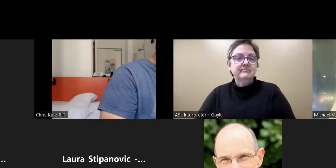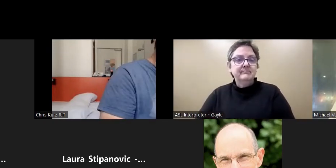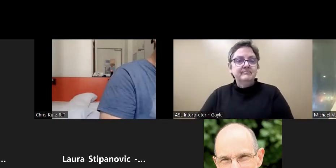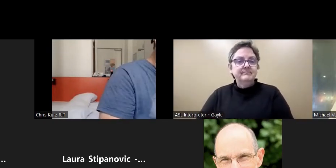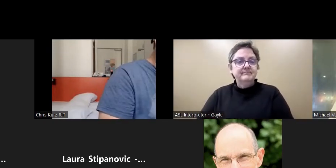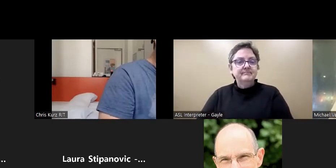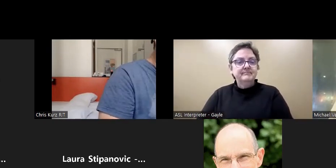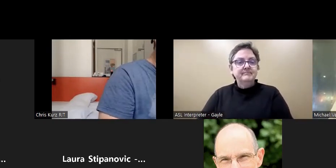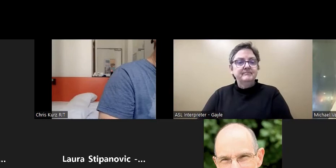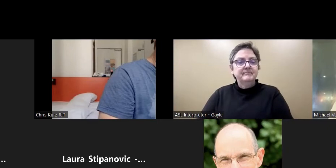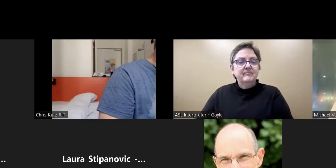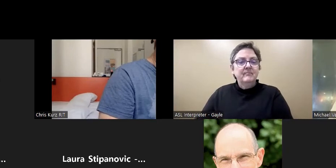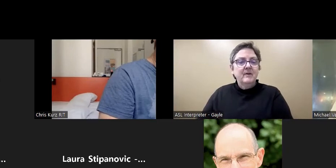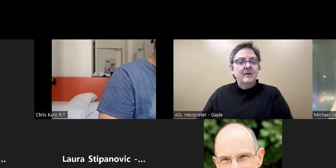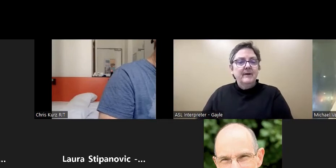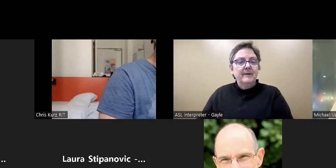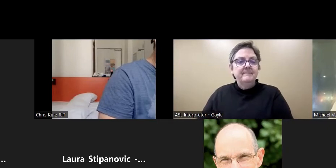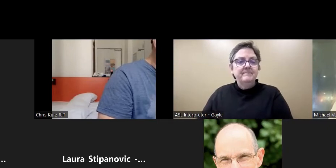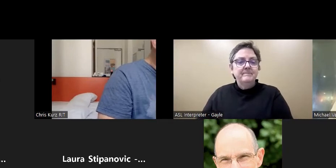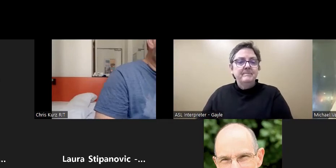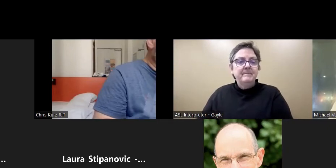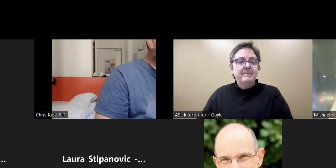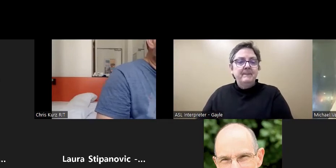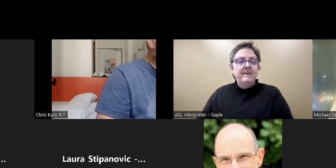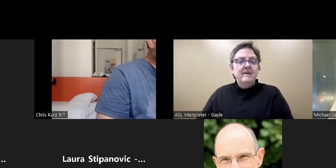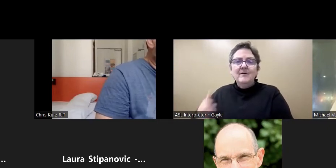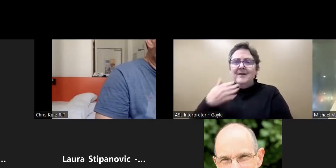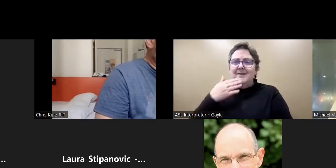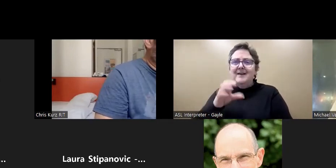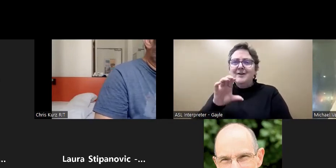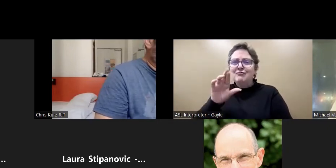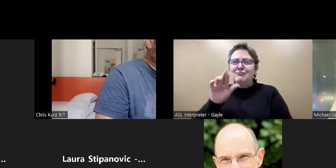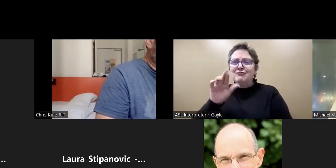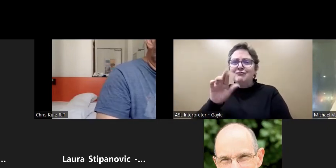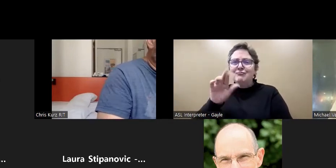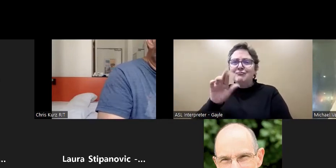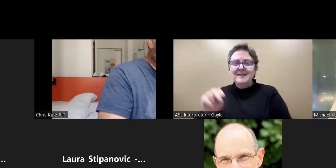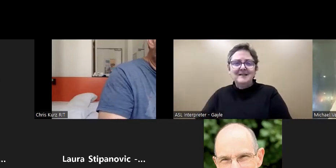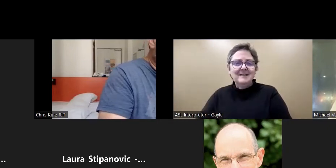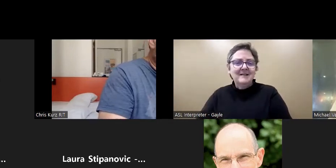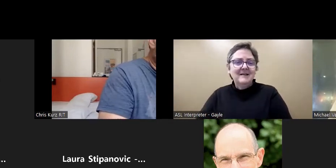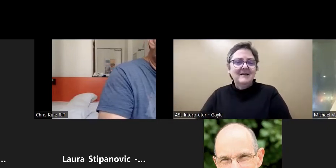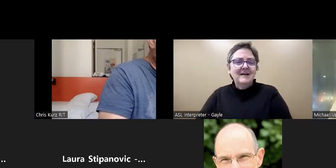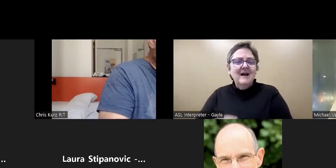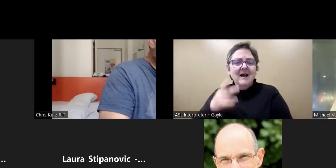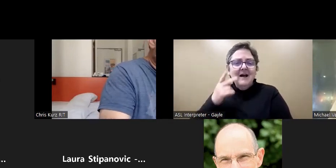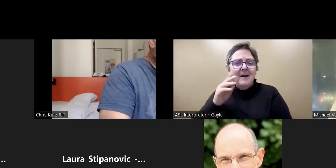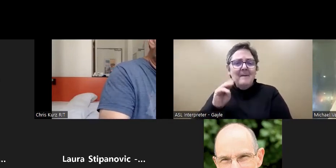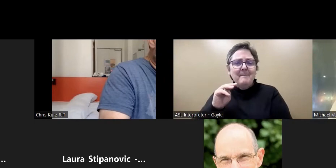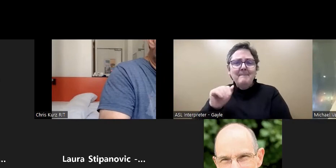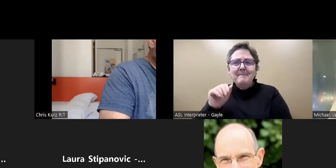Thank you so much Kristy, that's very helpful. I see that Matt has their hand up, go ahead.